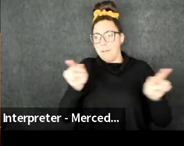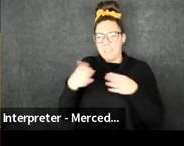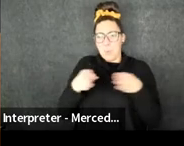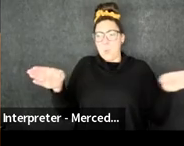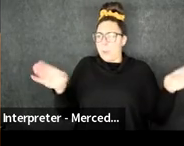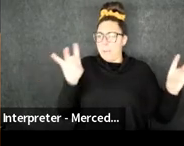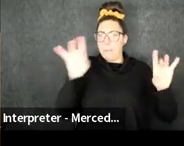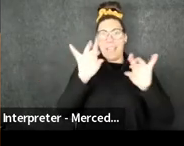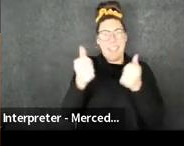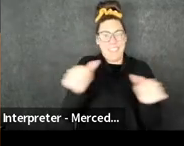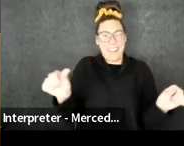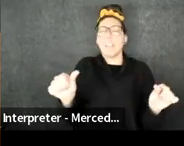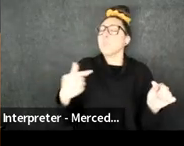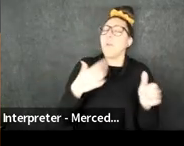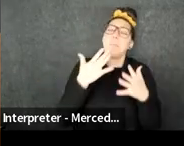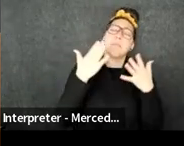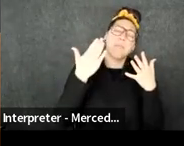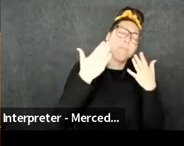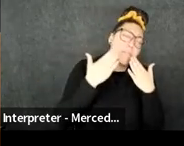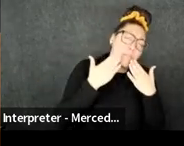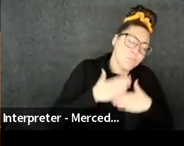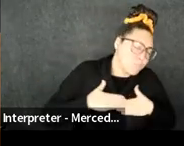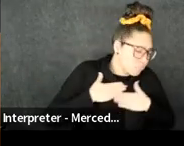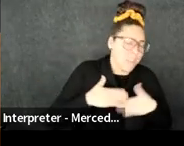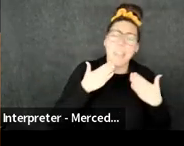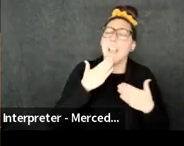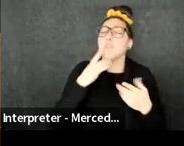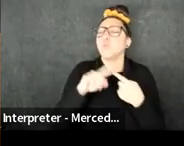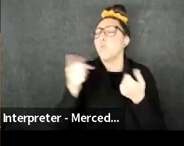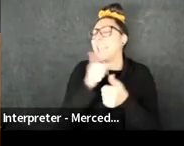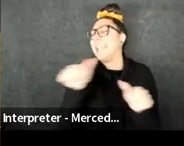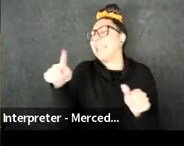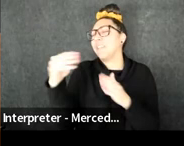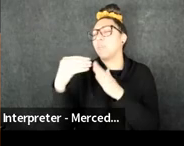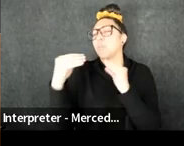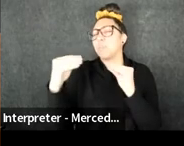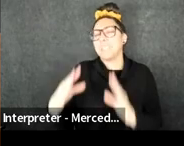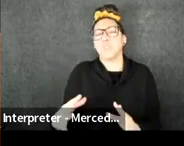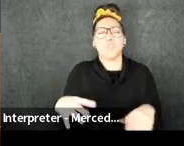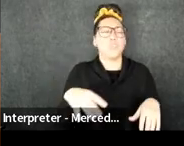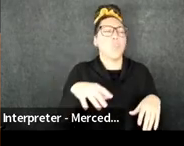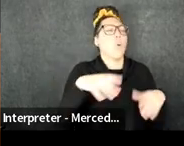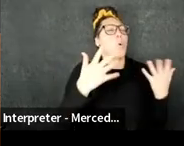previous instructors and counselors on campus, and I would like to just return that to other students.